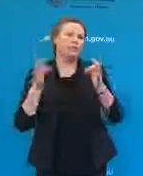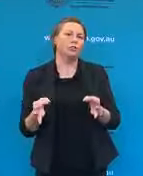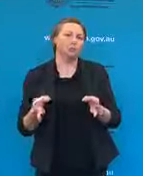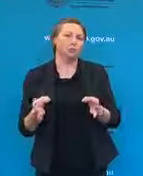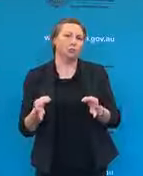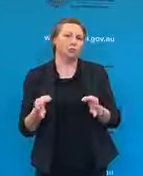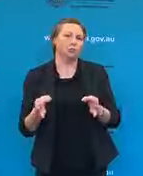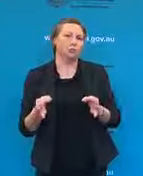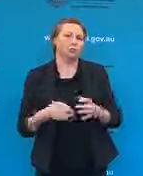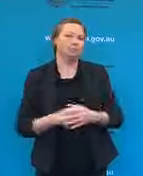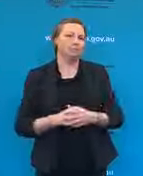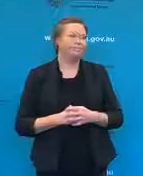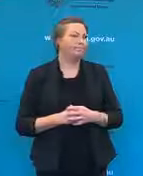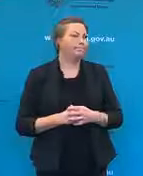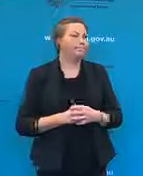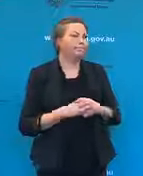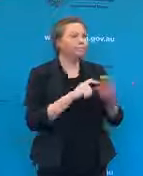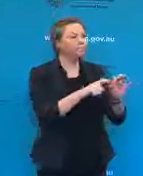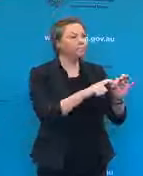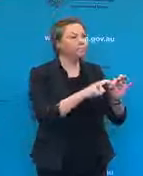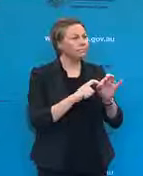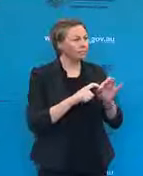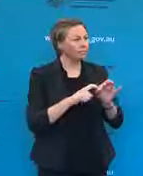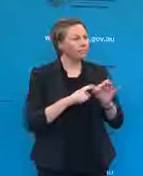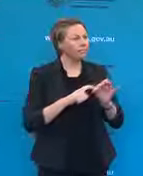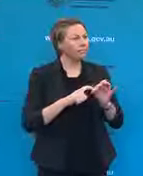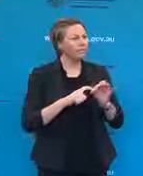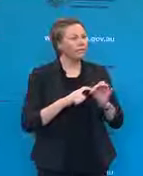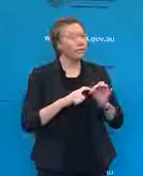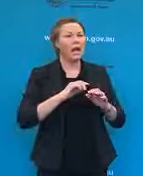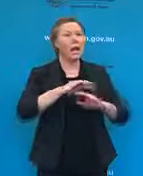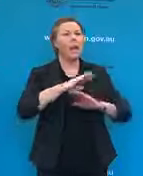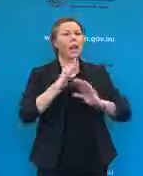will be theirs too. Reporter: It's been a fortnight since the Black Lives Matter rally.